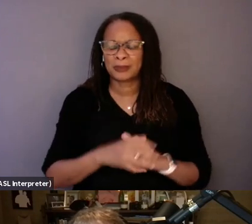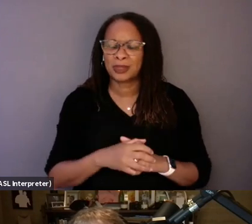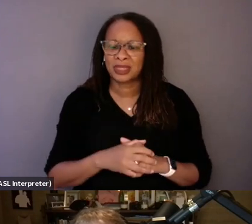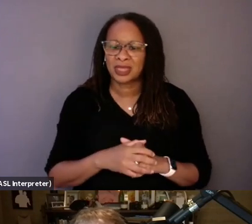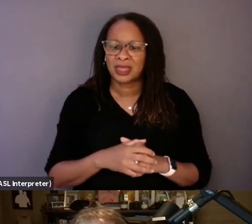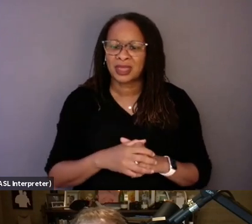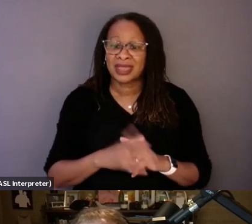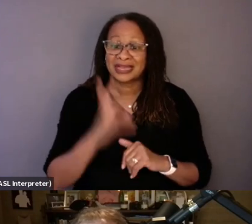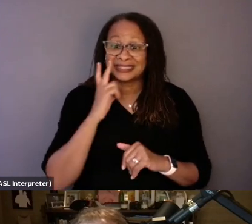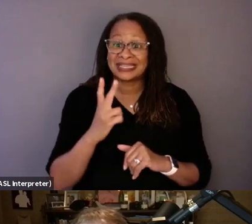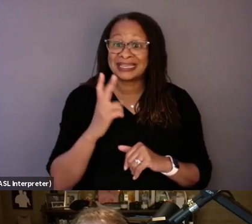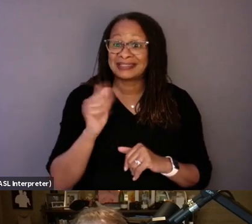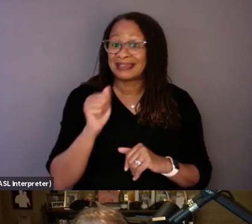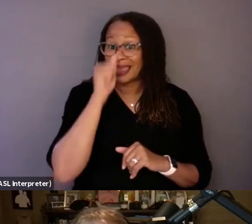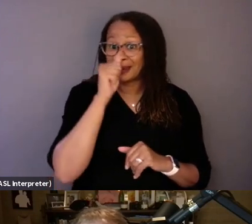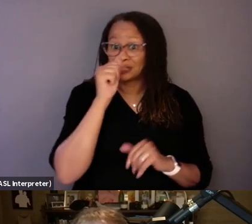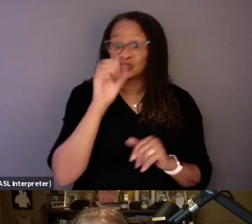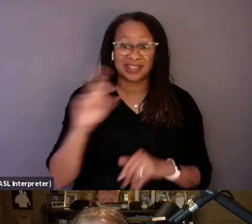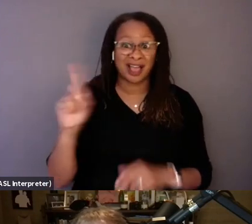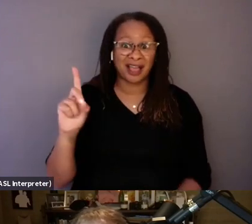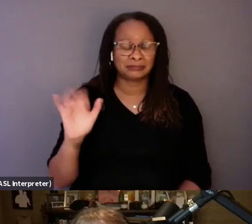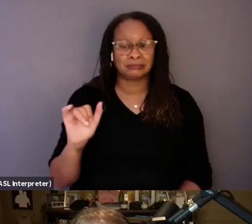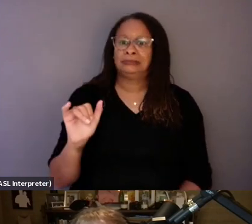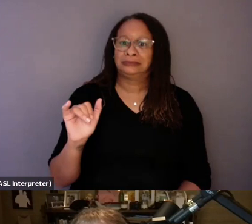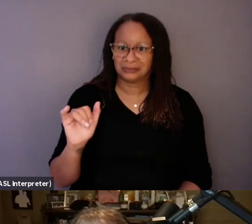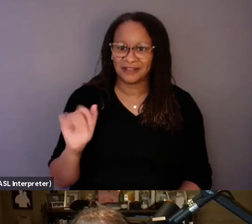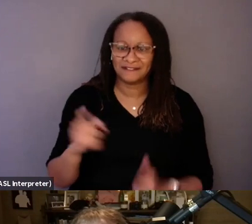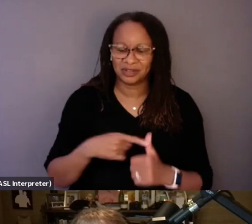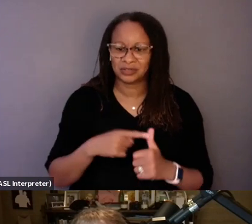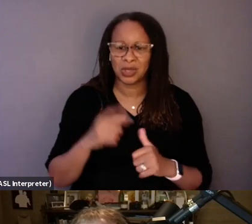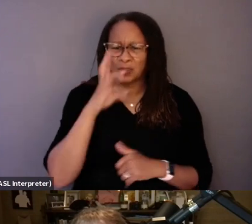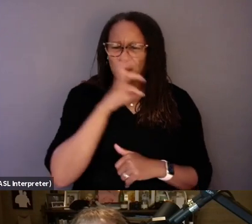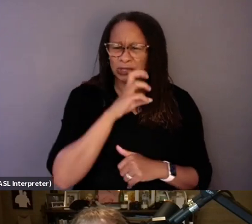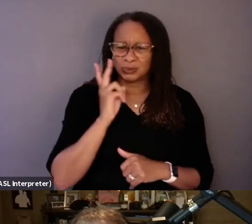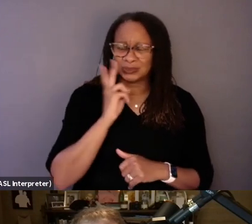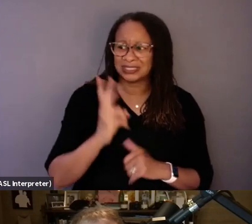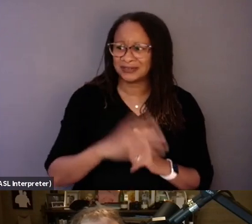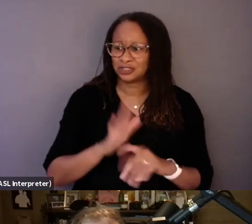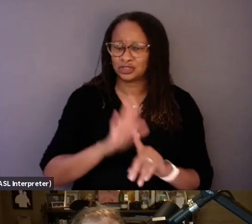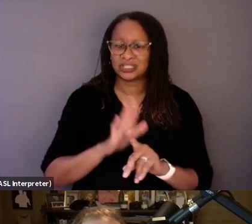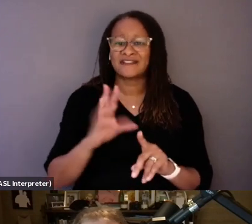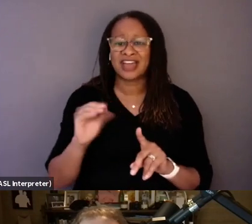the animation was odd at first. I just kind of can't. It's just weird to see yourself and others, you know?